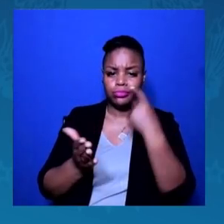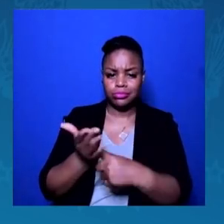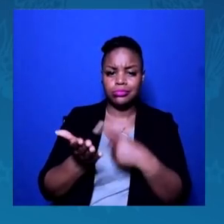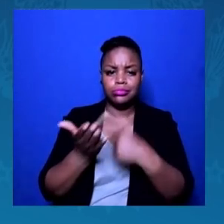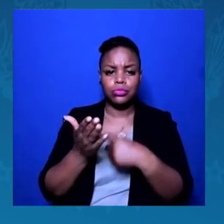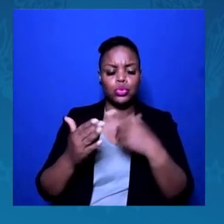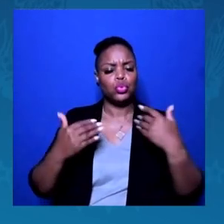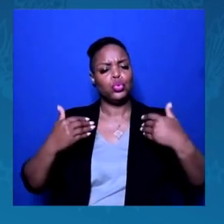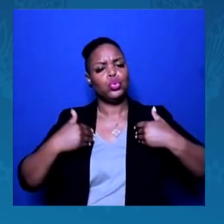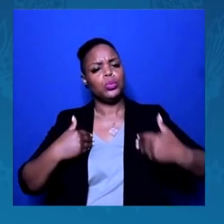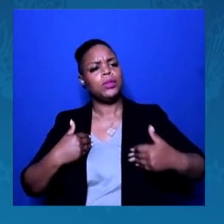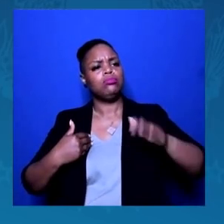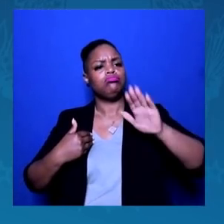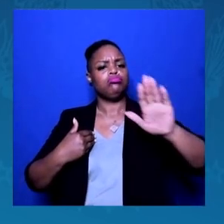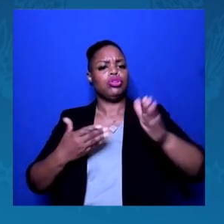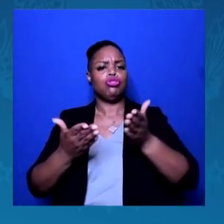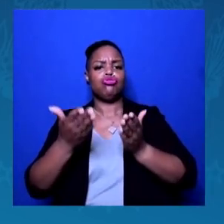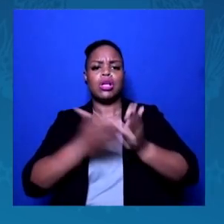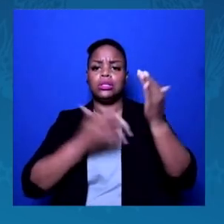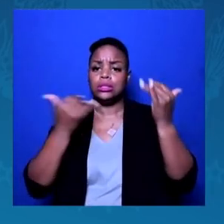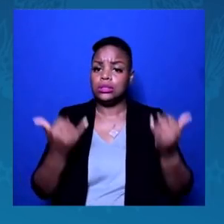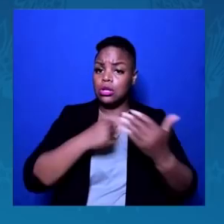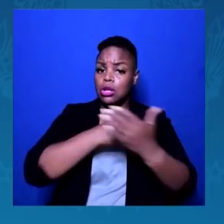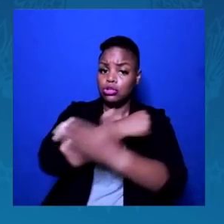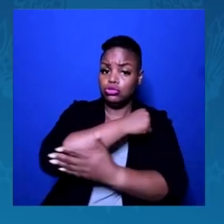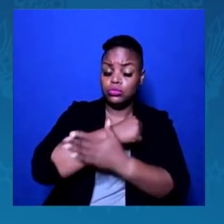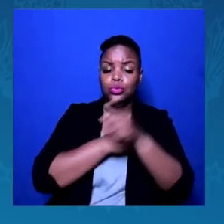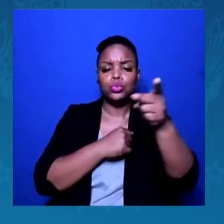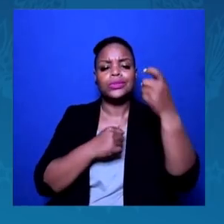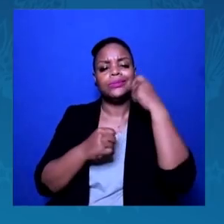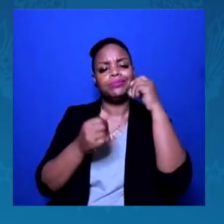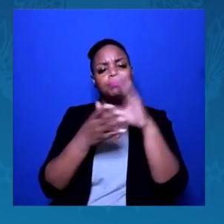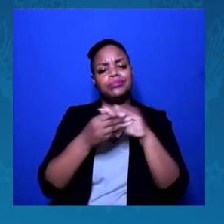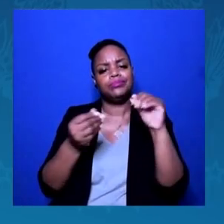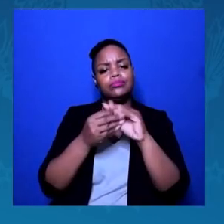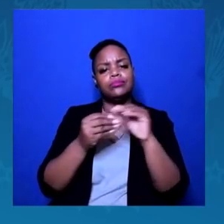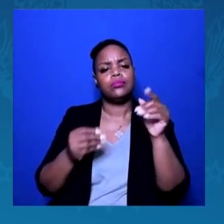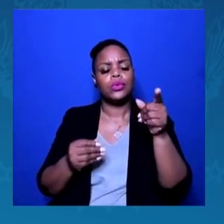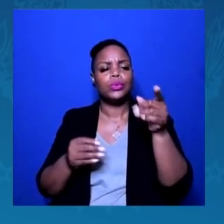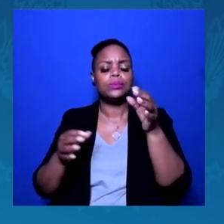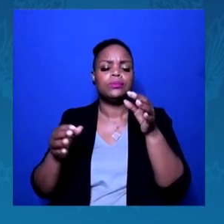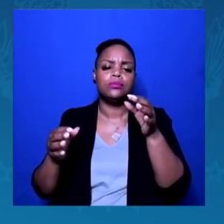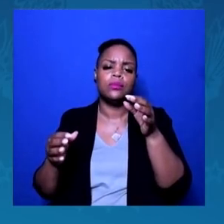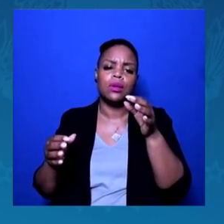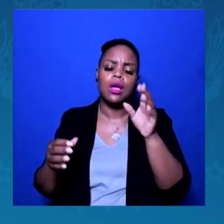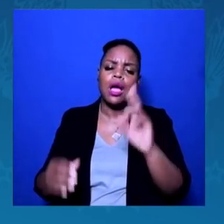you've spoken about how Vietnam is a key partner as the U.S. pursues a vision of a free